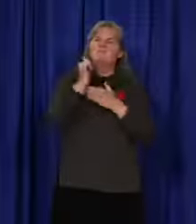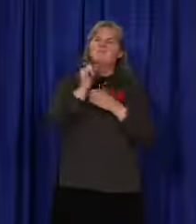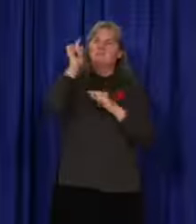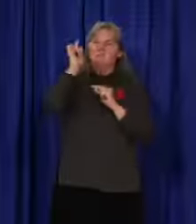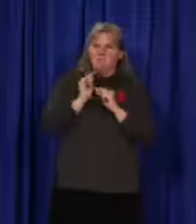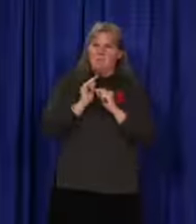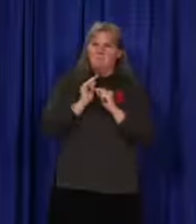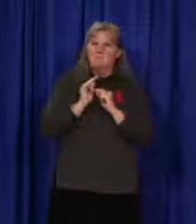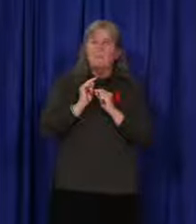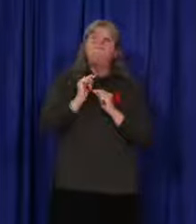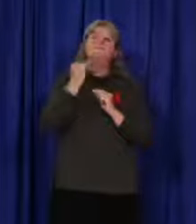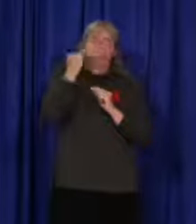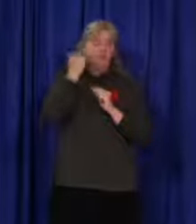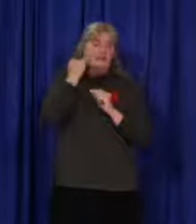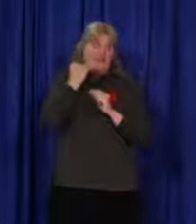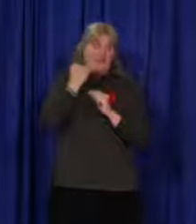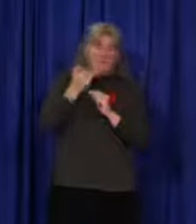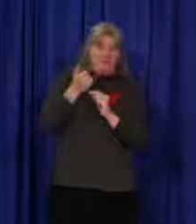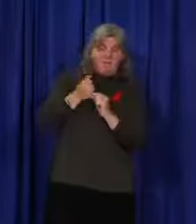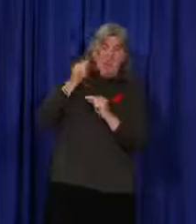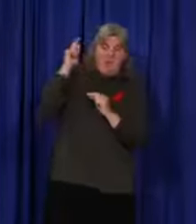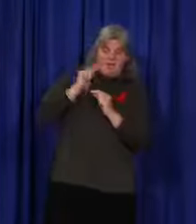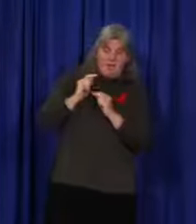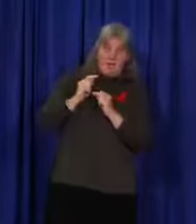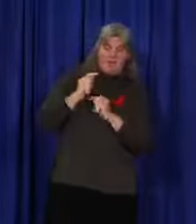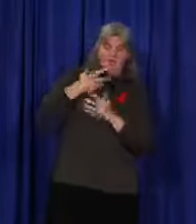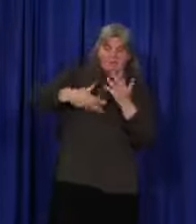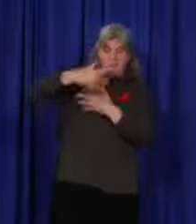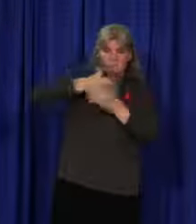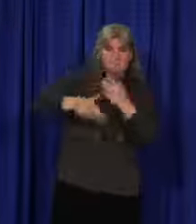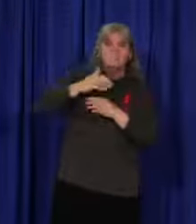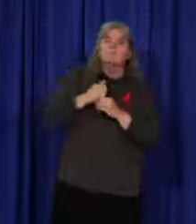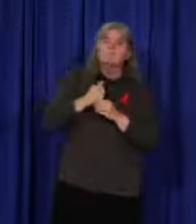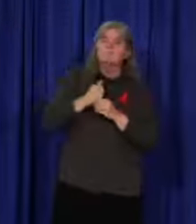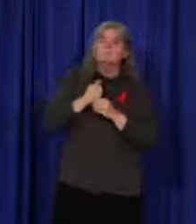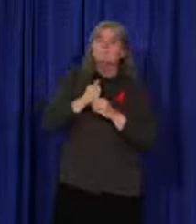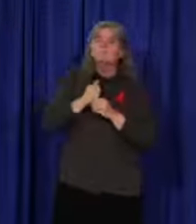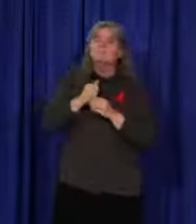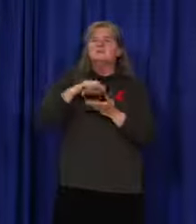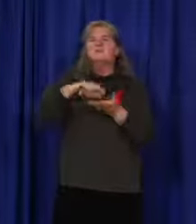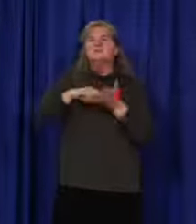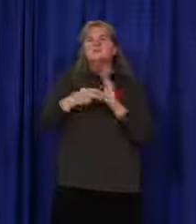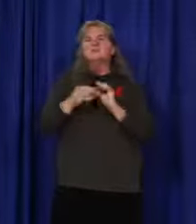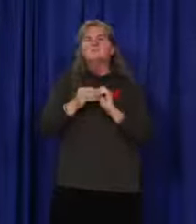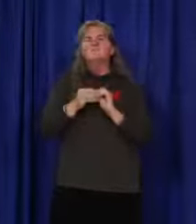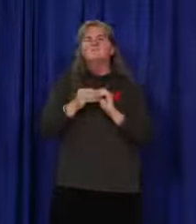I don't have a lot of details to share today, but I do want to tell you that hockey will happen this summer.